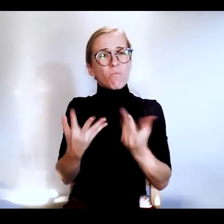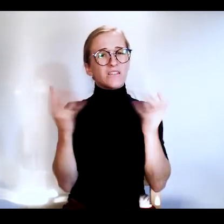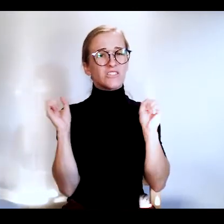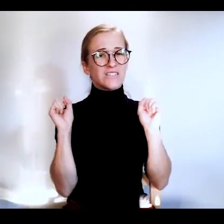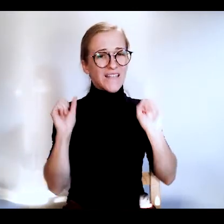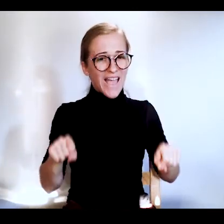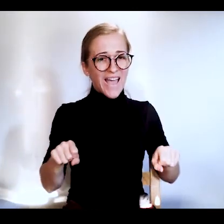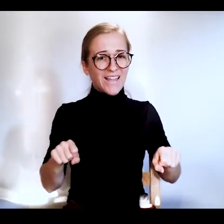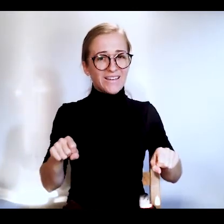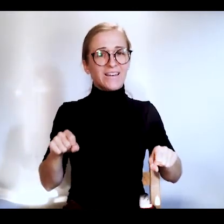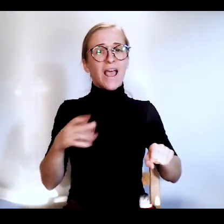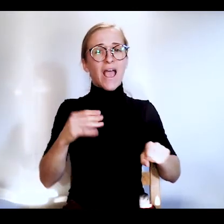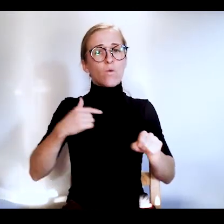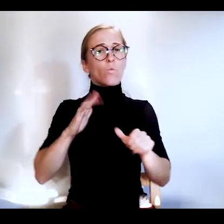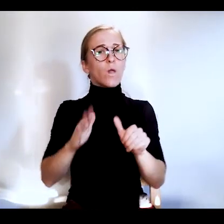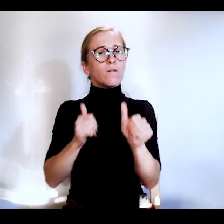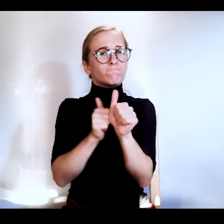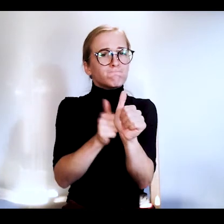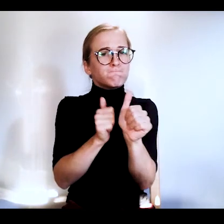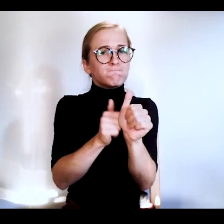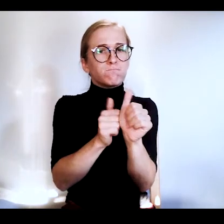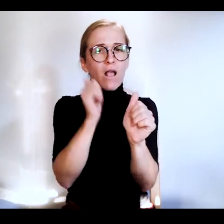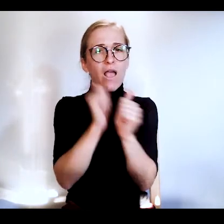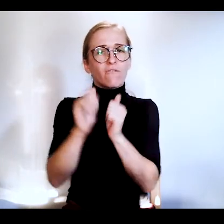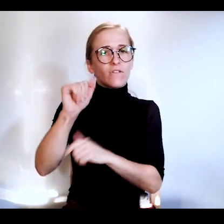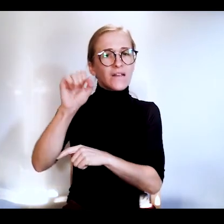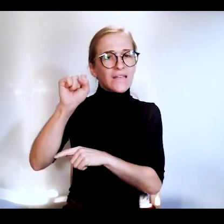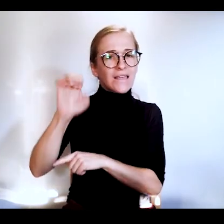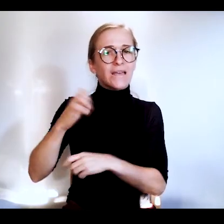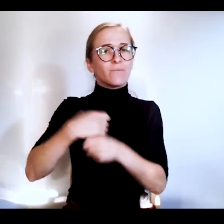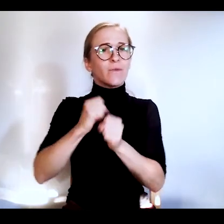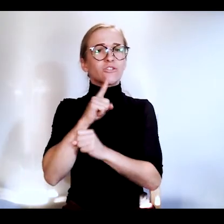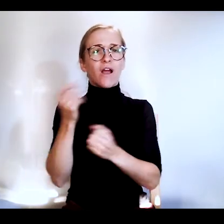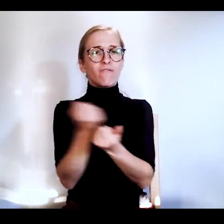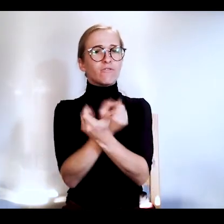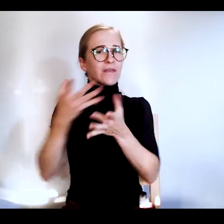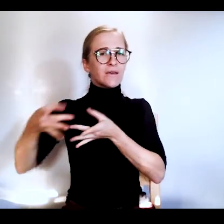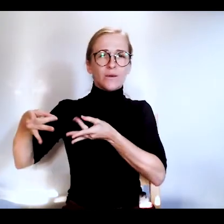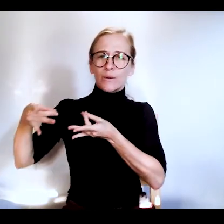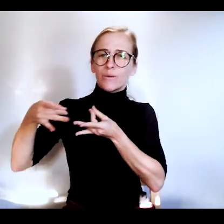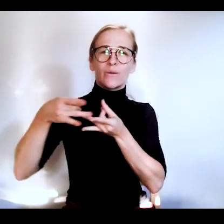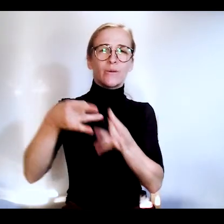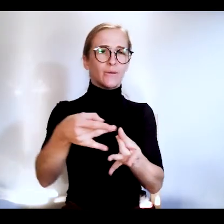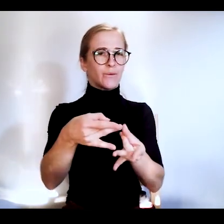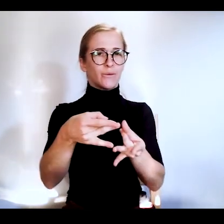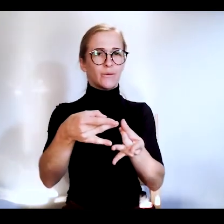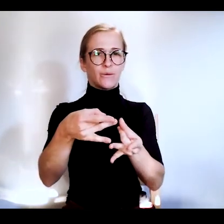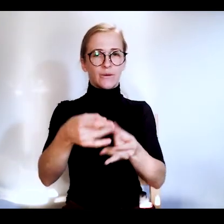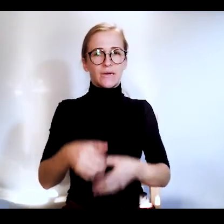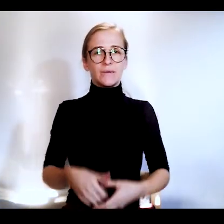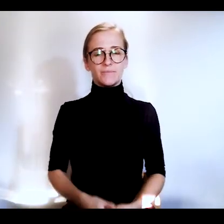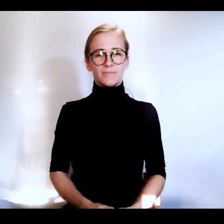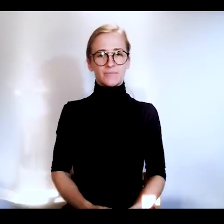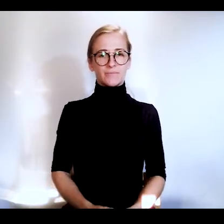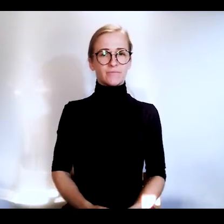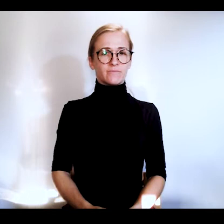and we follow up on each case to ensure that everything is running smoothly.